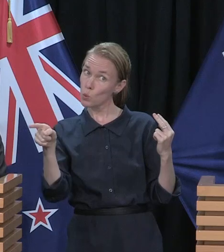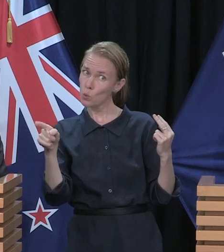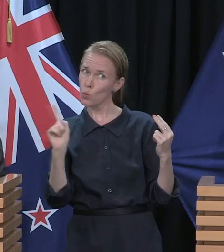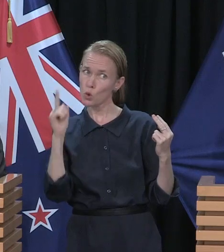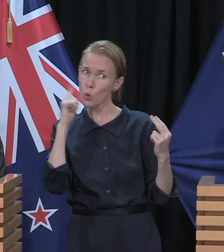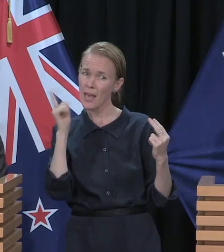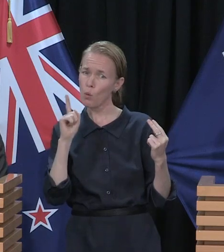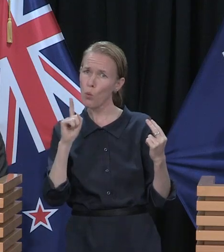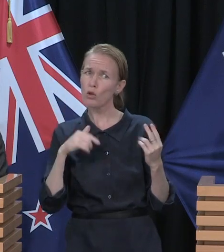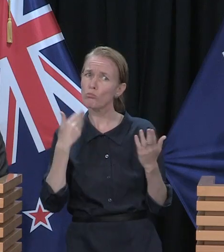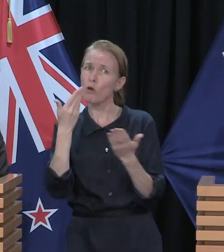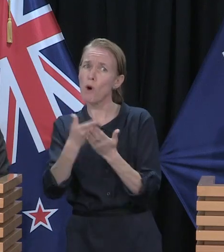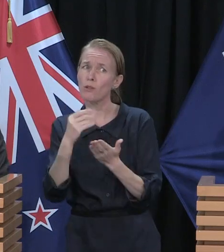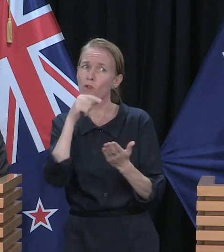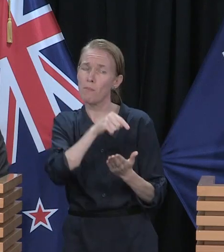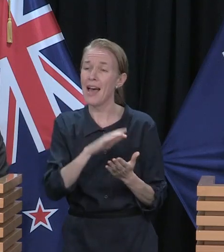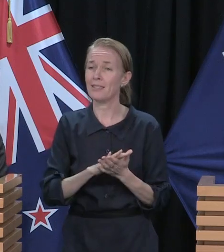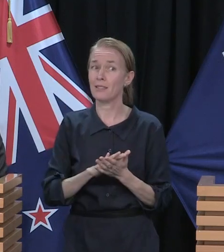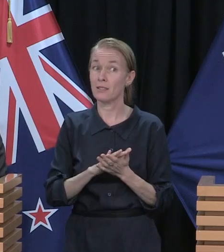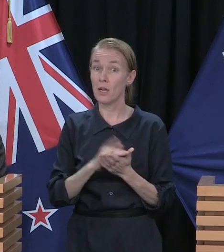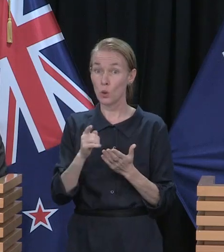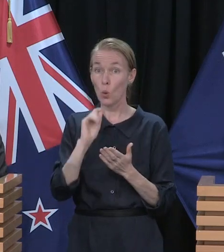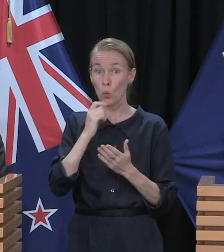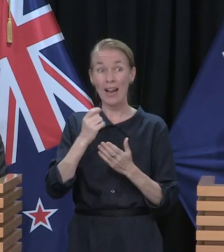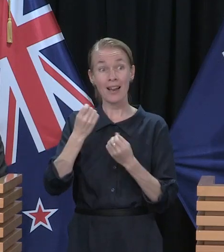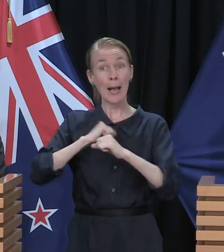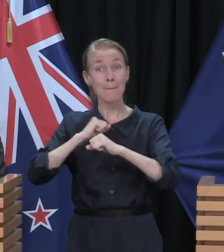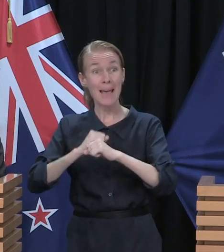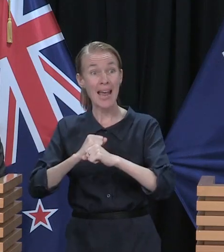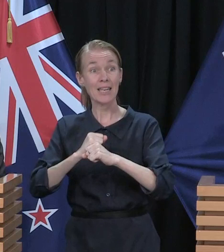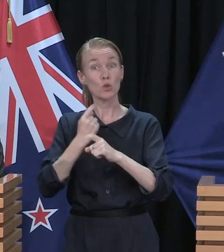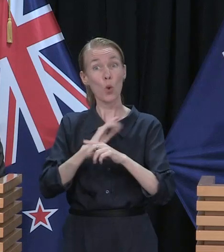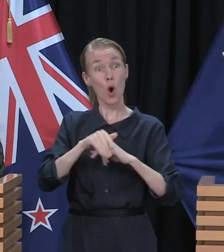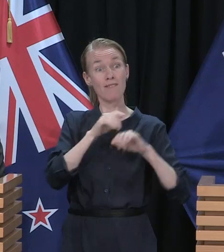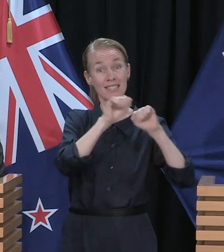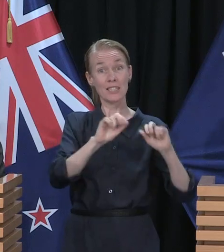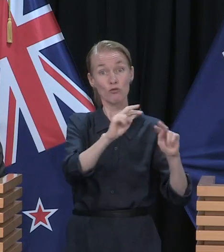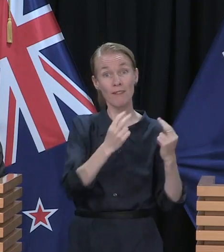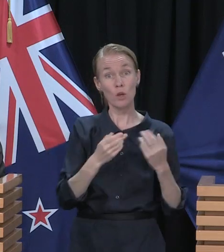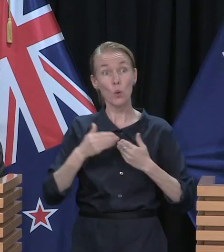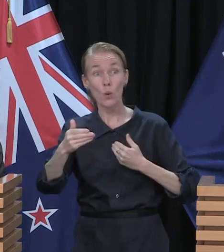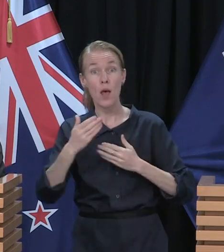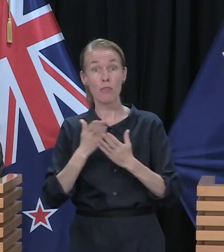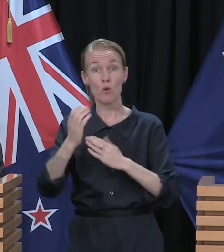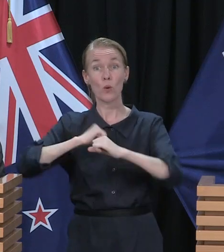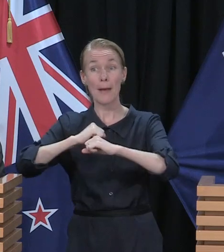Yes. A more comprehensive response to the health and disability review